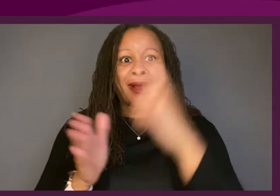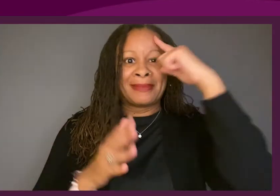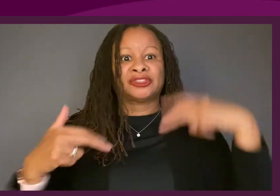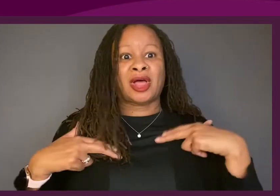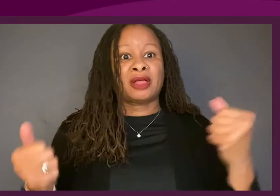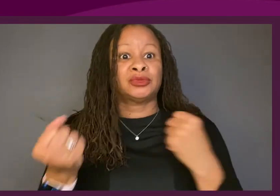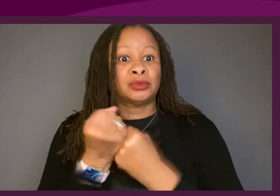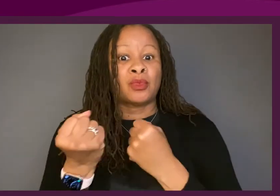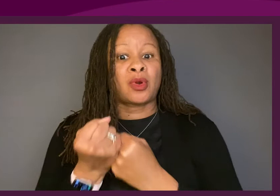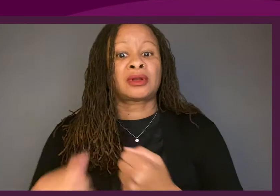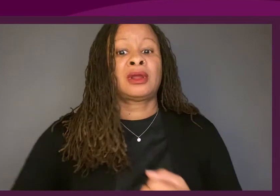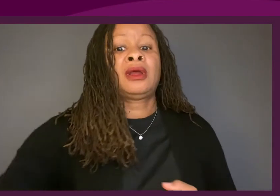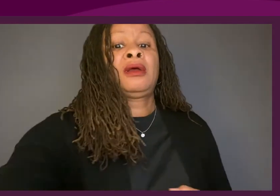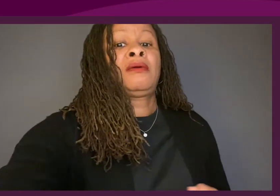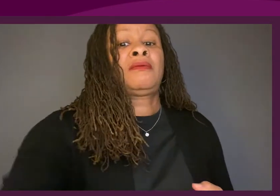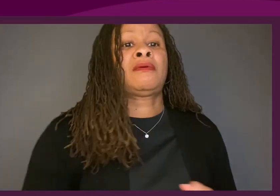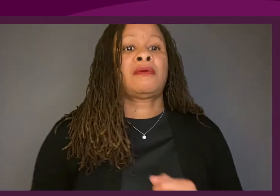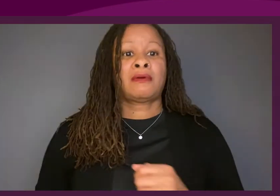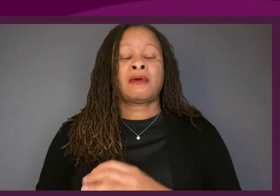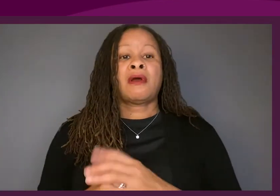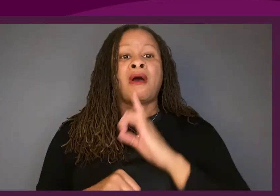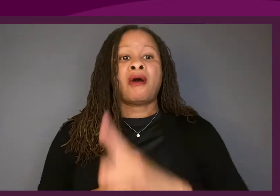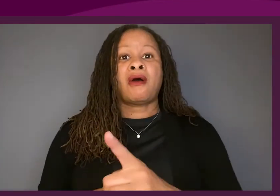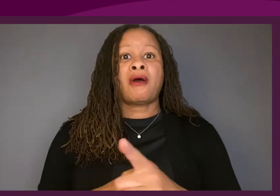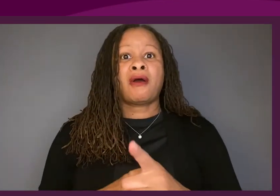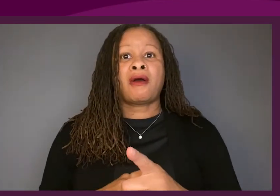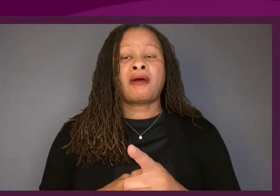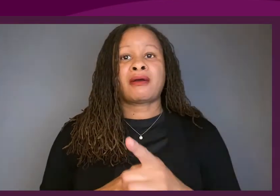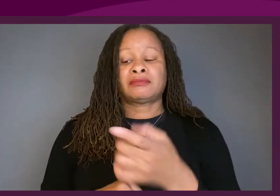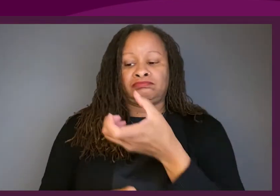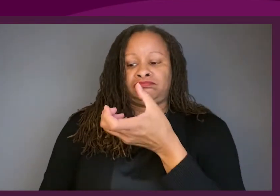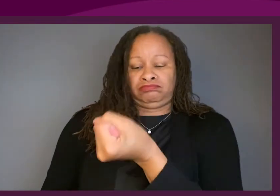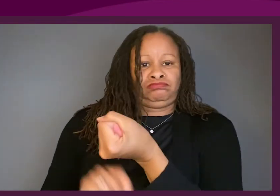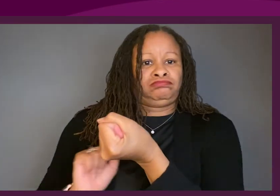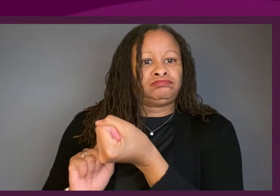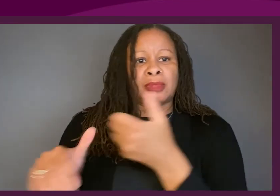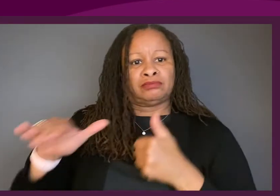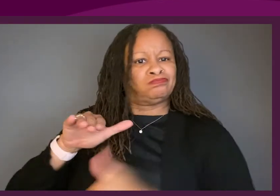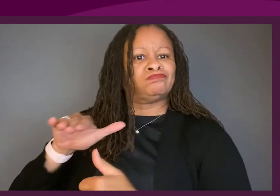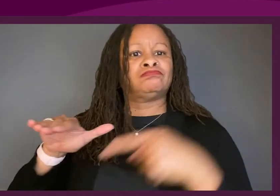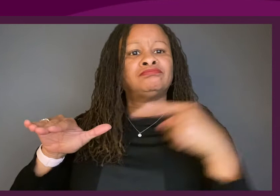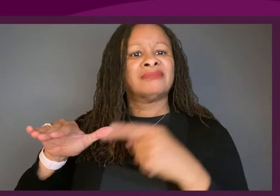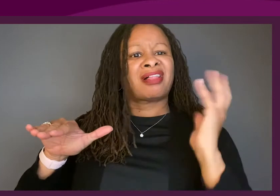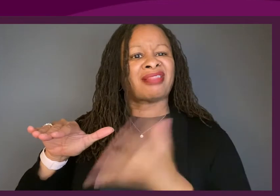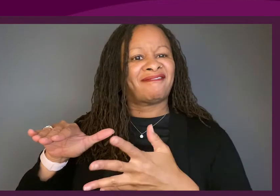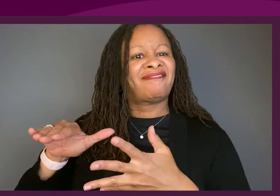who require mental health supports are held in facilities.